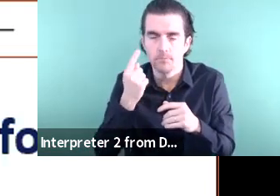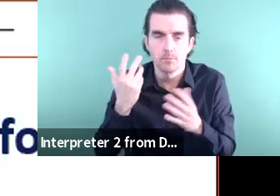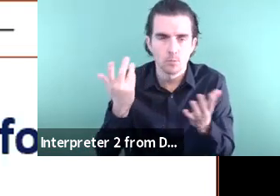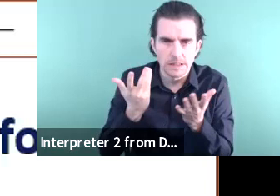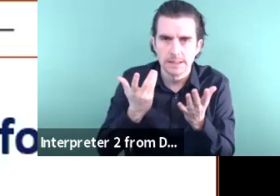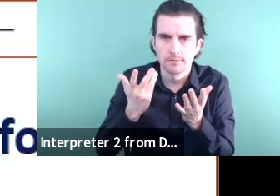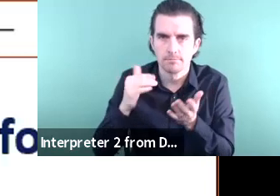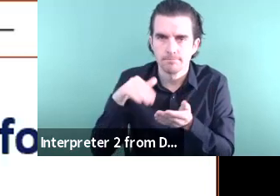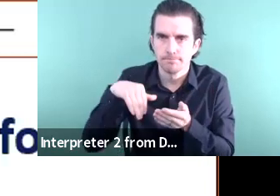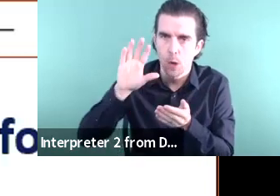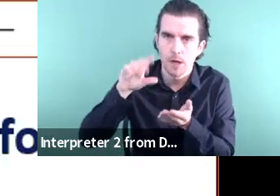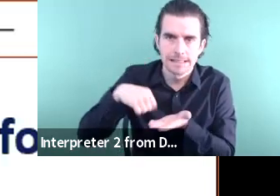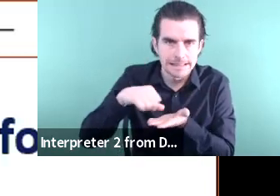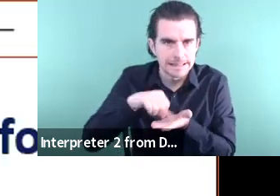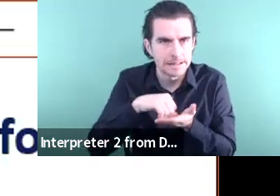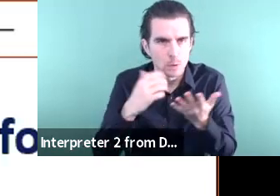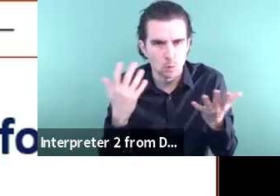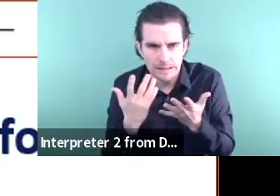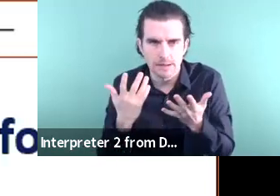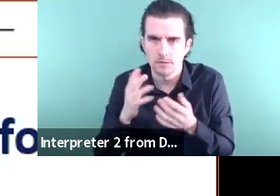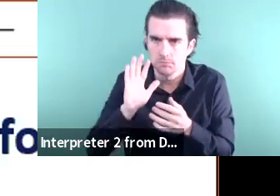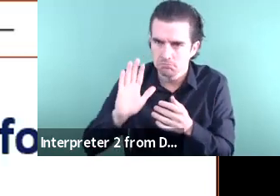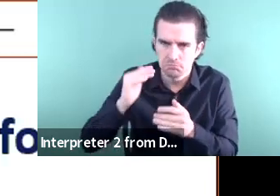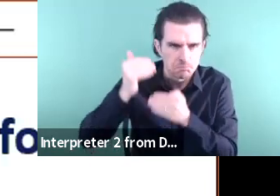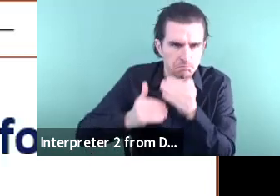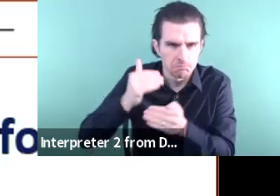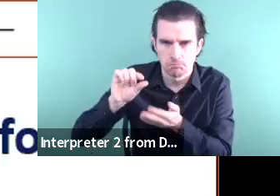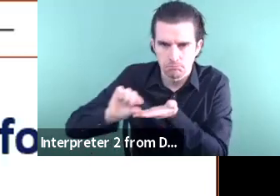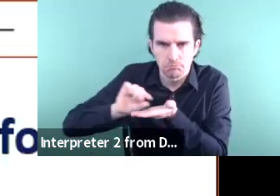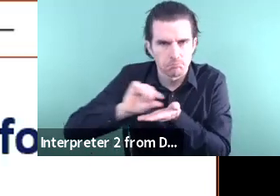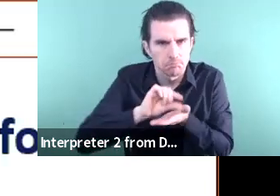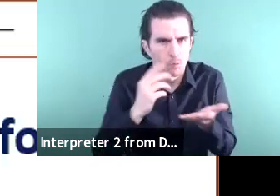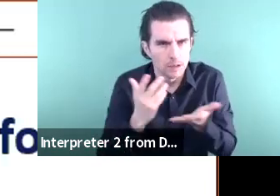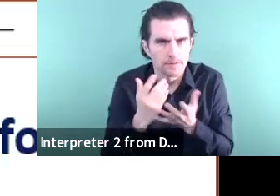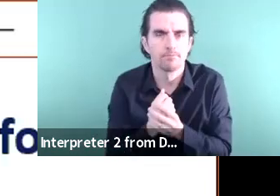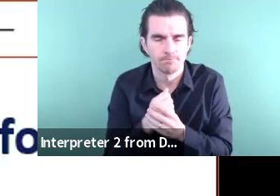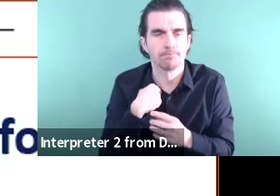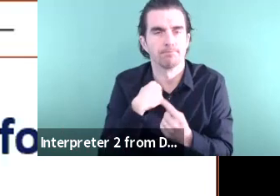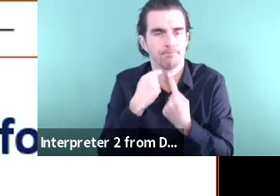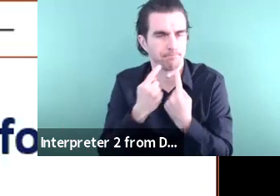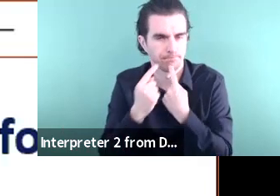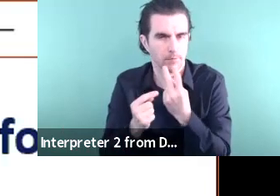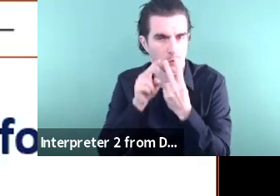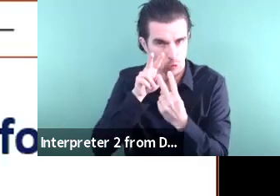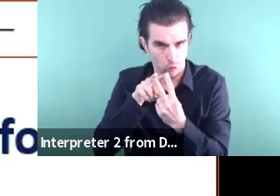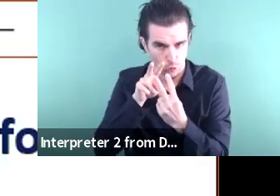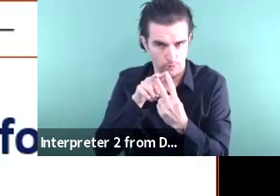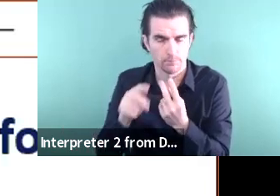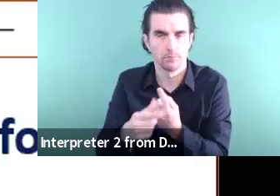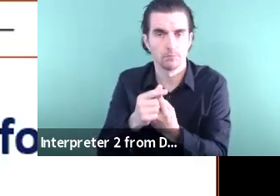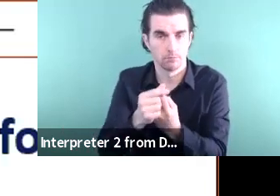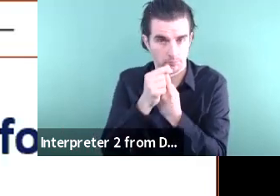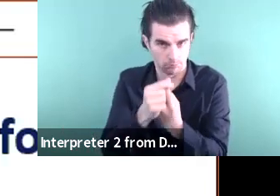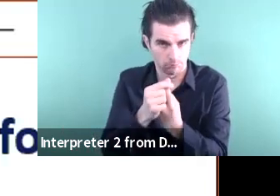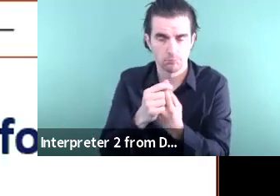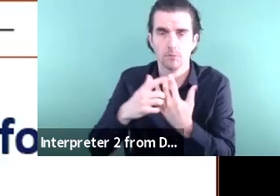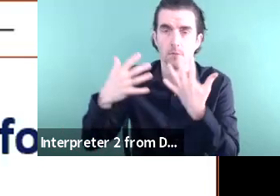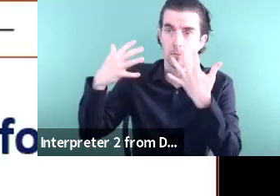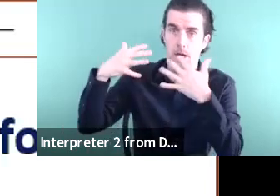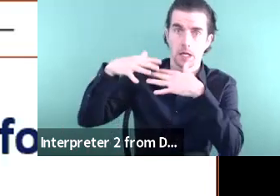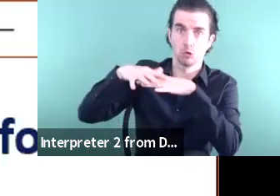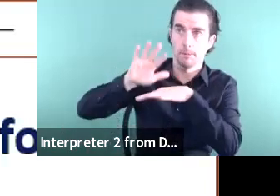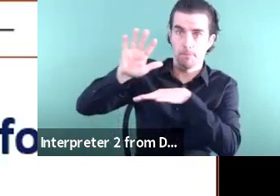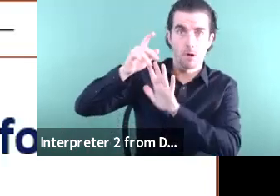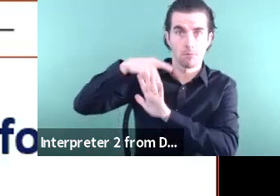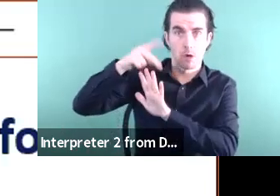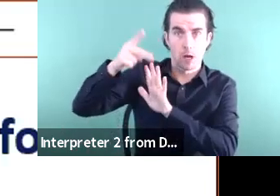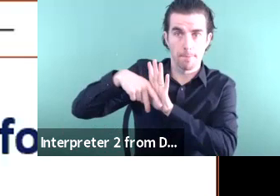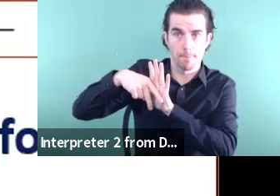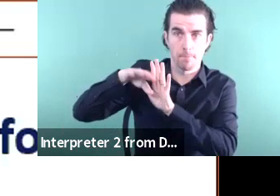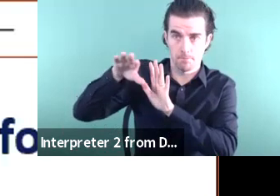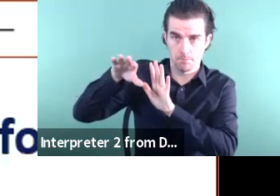eligibility based on income or an assessment of well-being and then broad disability allowances